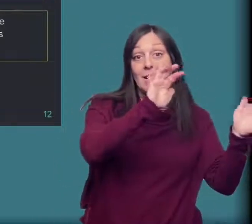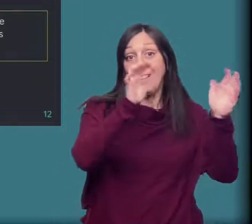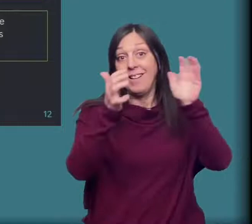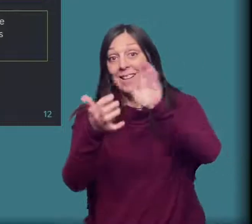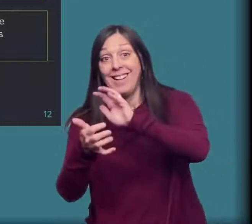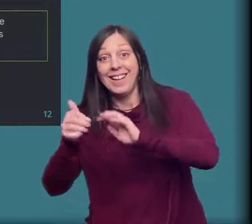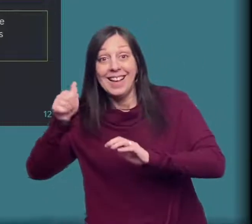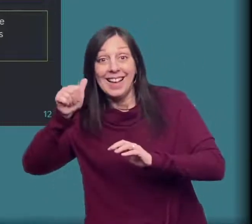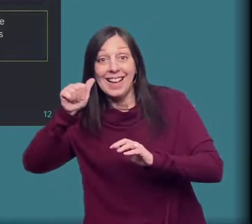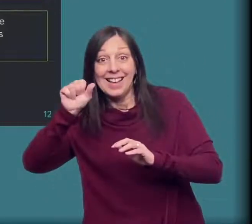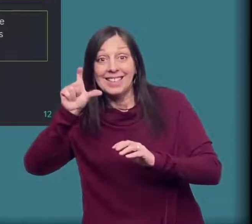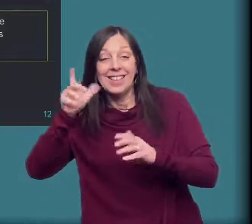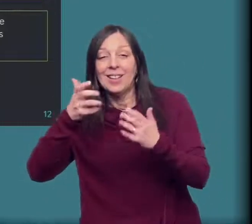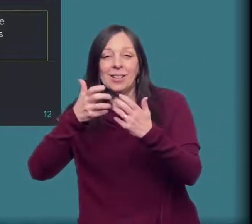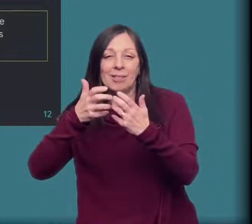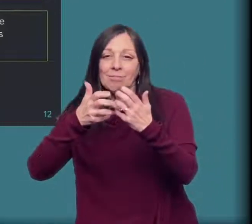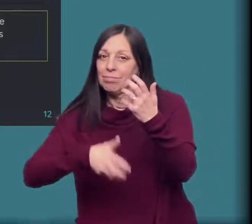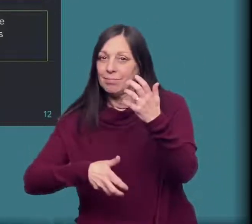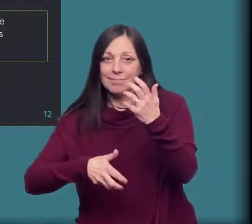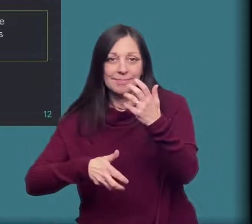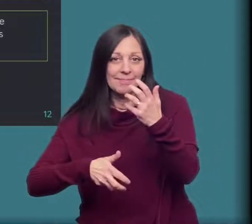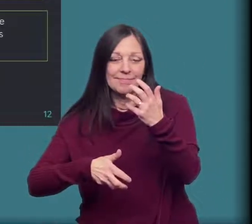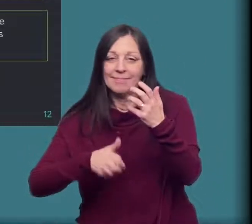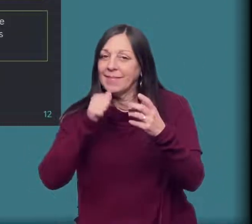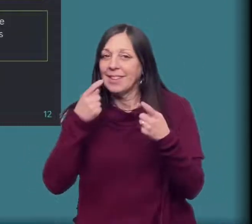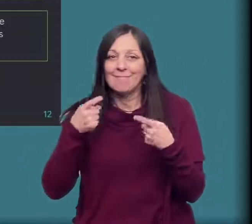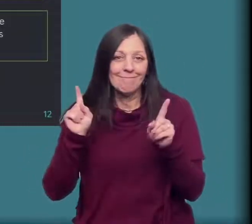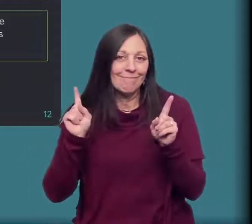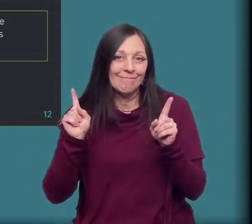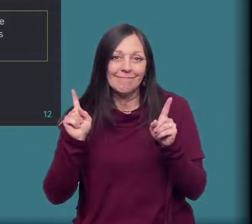Such a use would make the survey in accessible, time consuming and clunky.